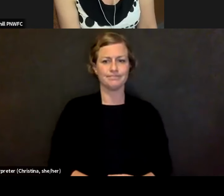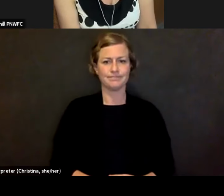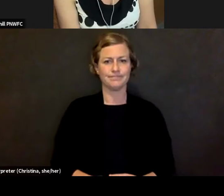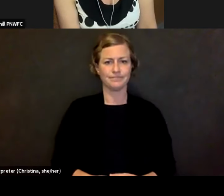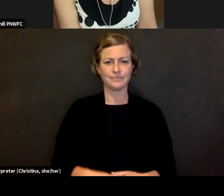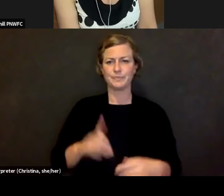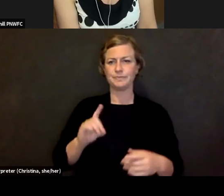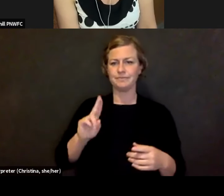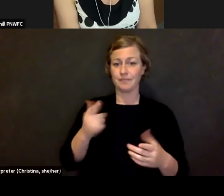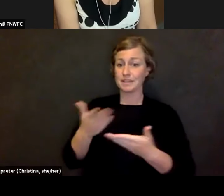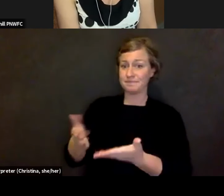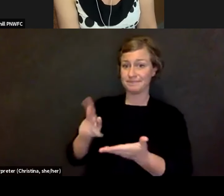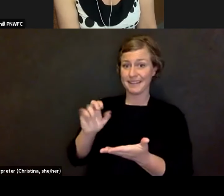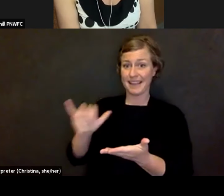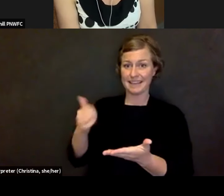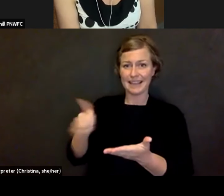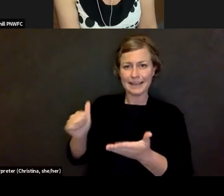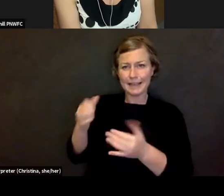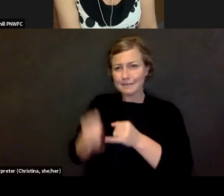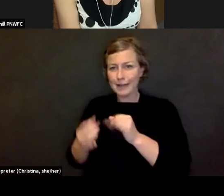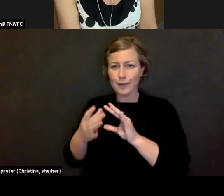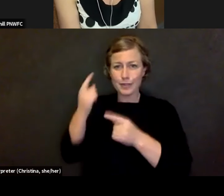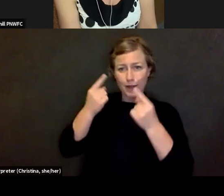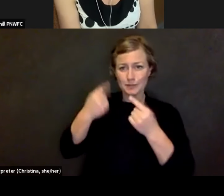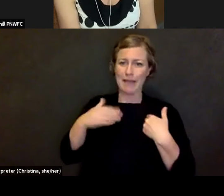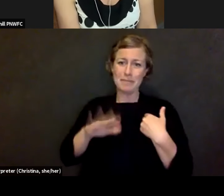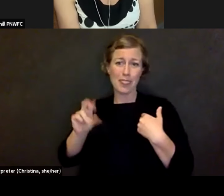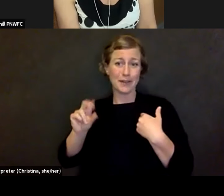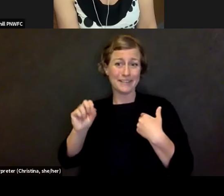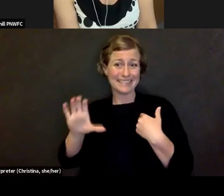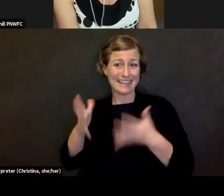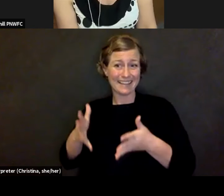as to anyone else's because no one can take away your